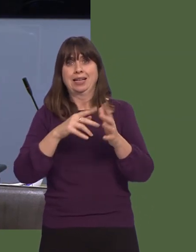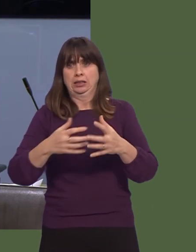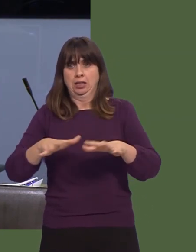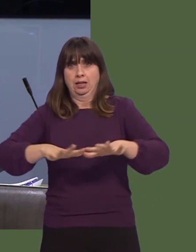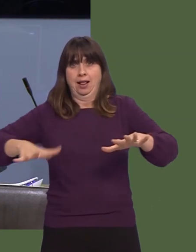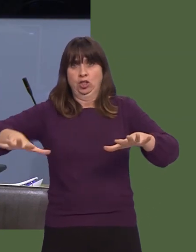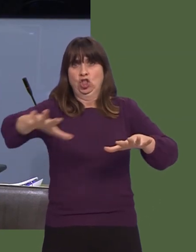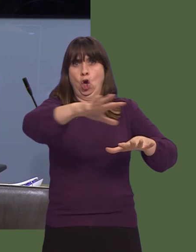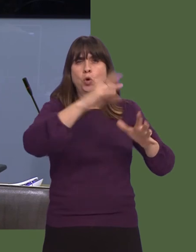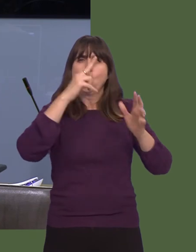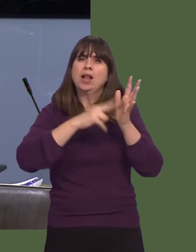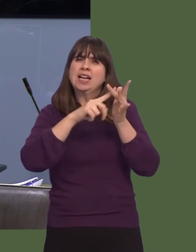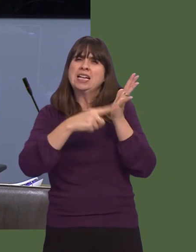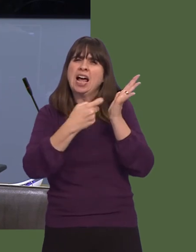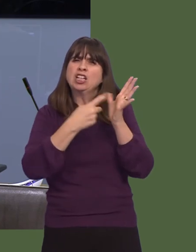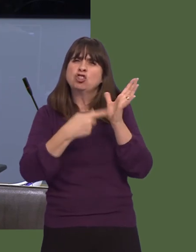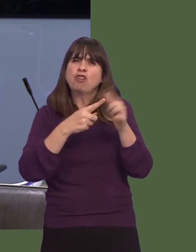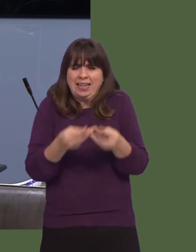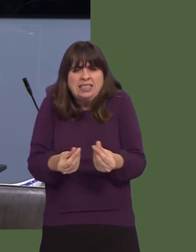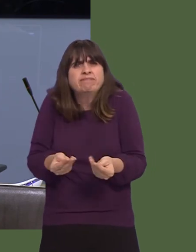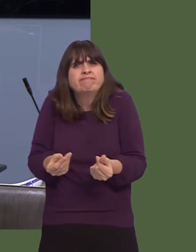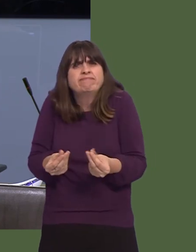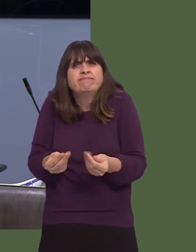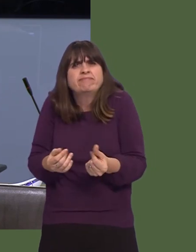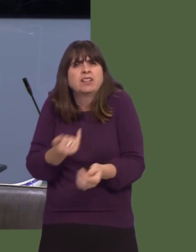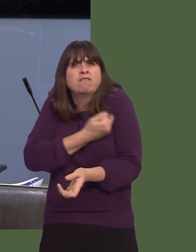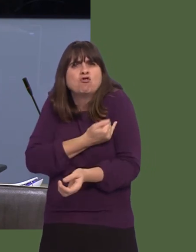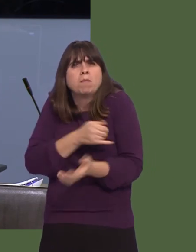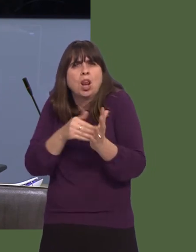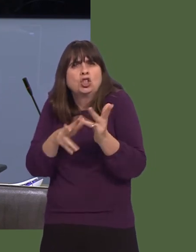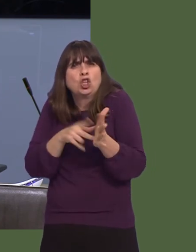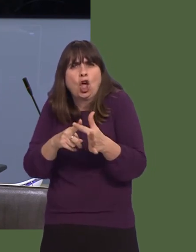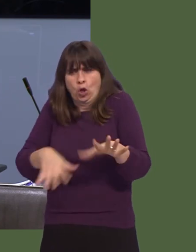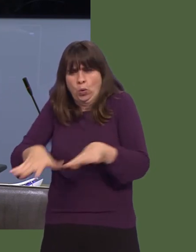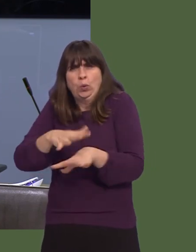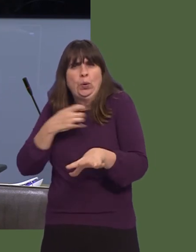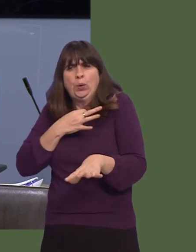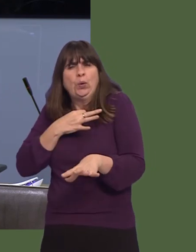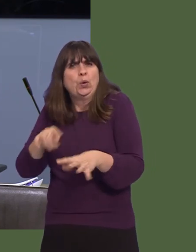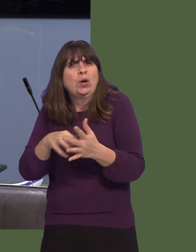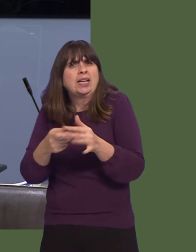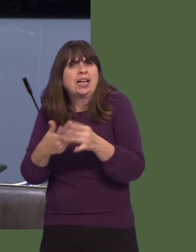hwn ei gael ar y diwydiant amaethyddol, a allwch chi roi diweddariad inni ar gynlluniau